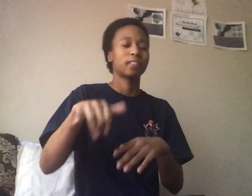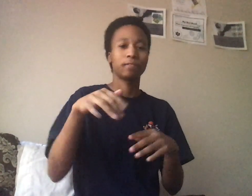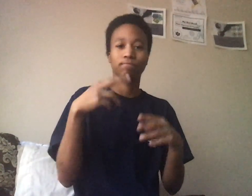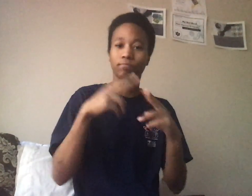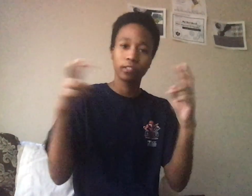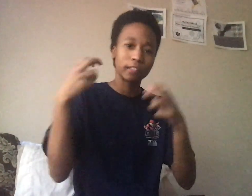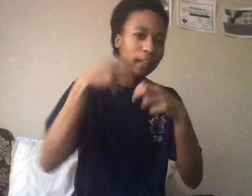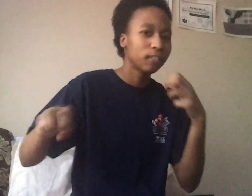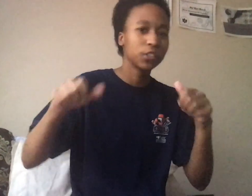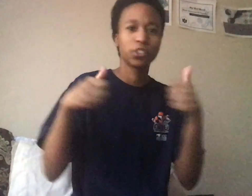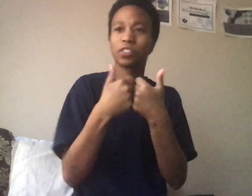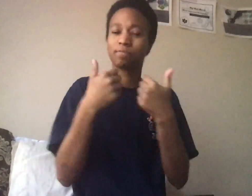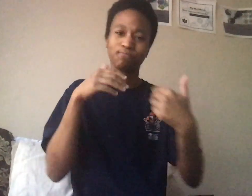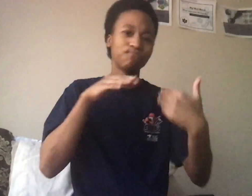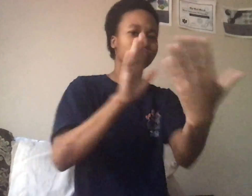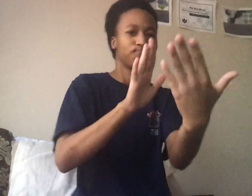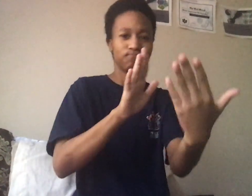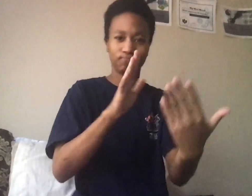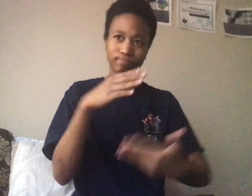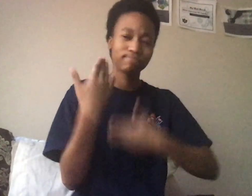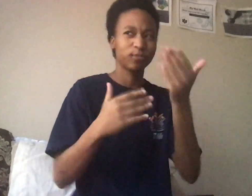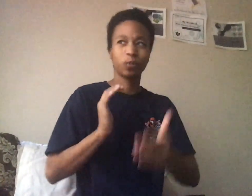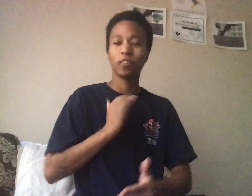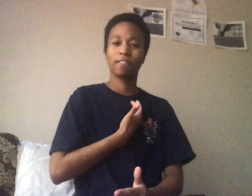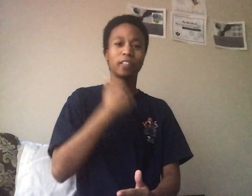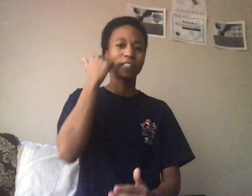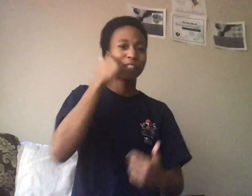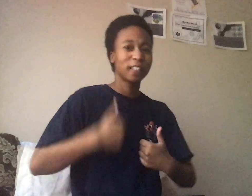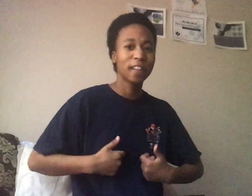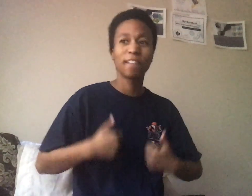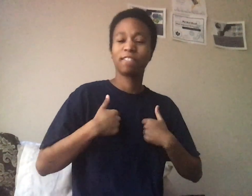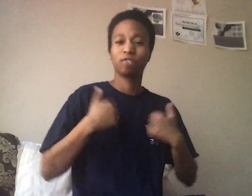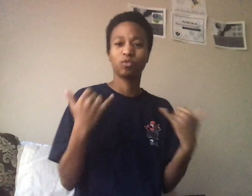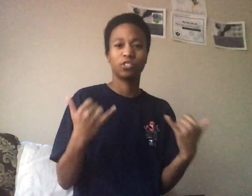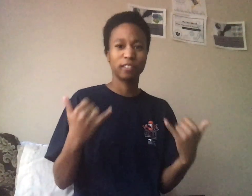that was very difficult challenges face up our daily life today.